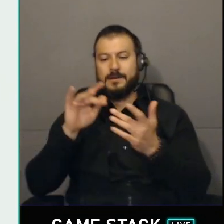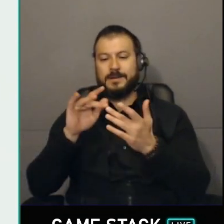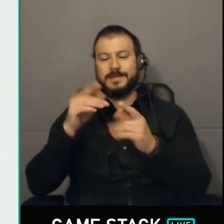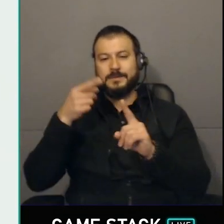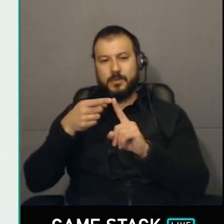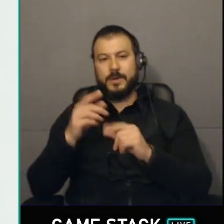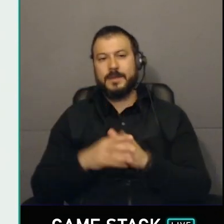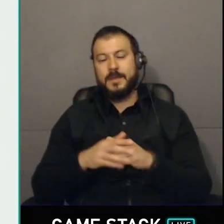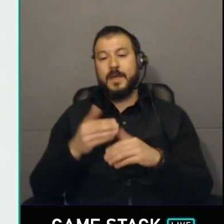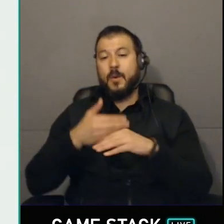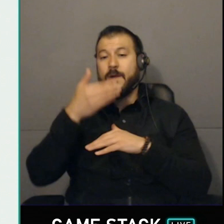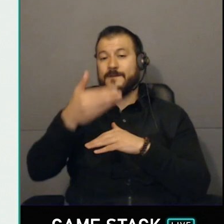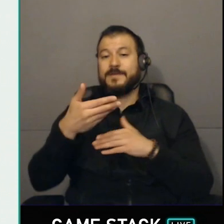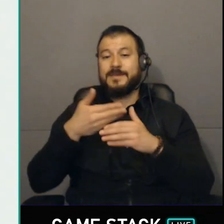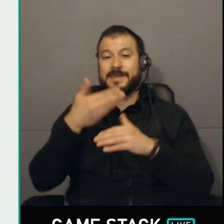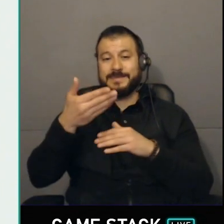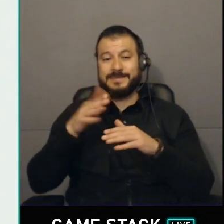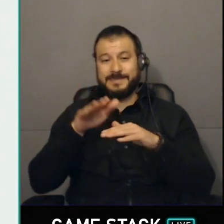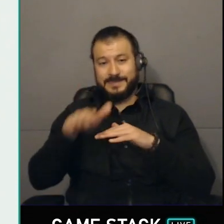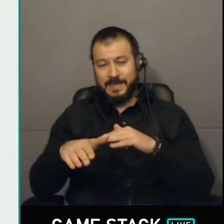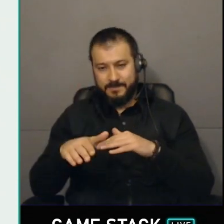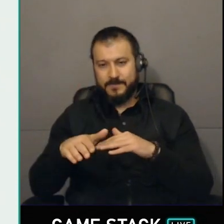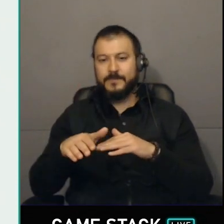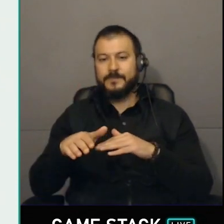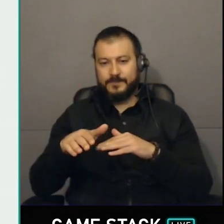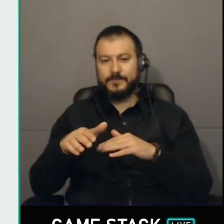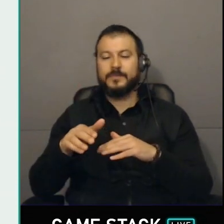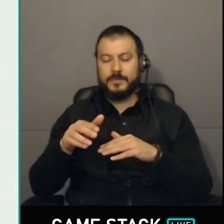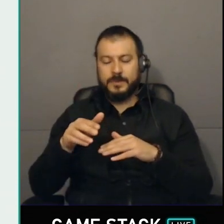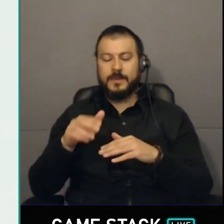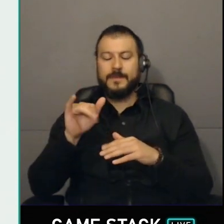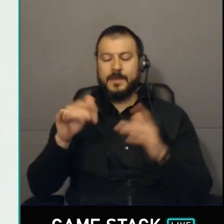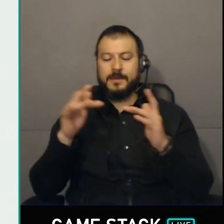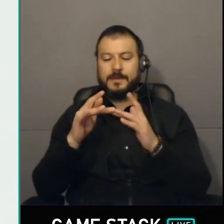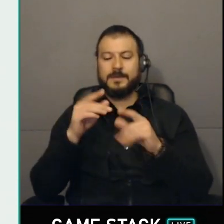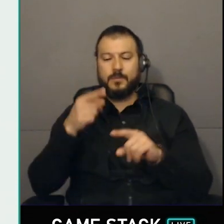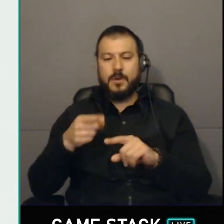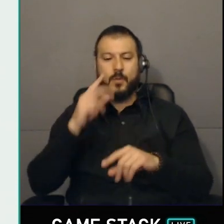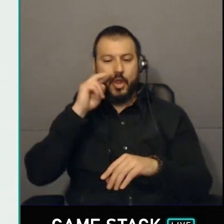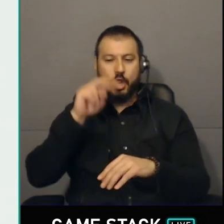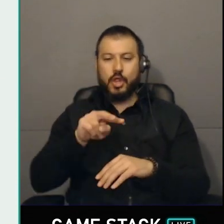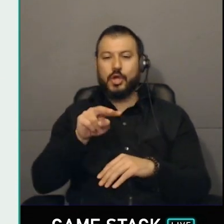However, on the next step we're going to look- or the next iteration of the contact points,